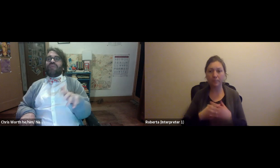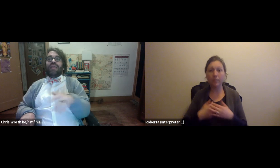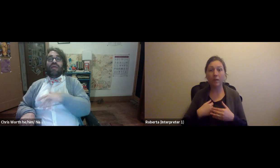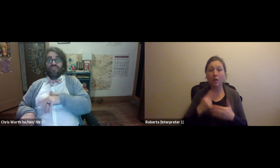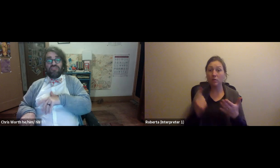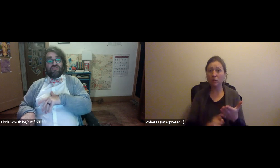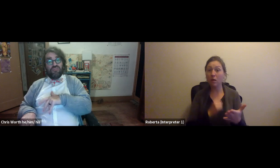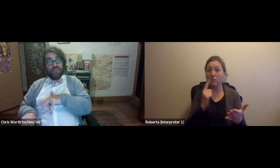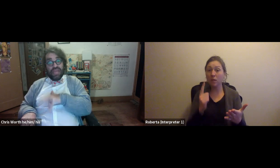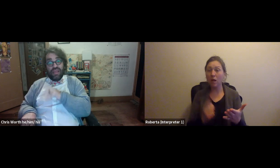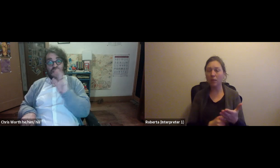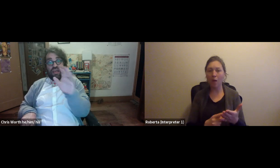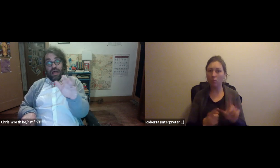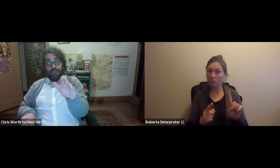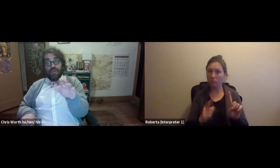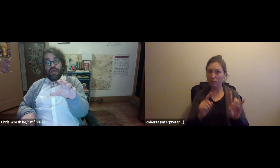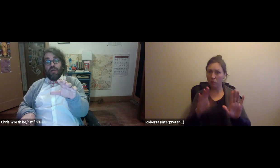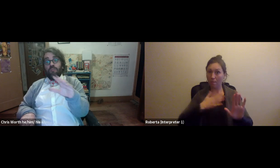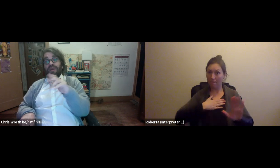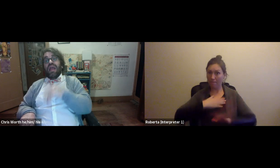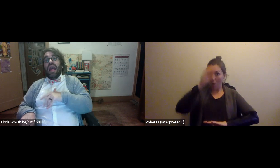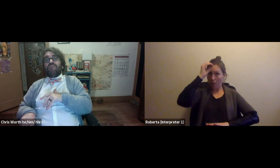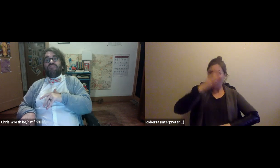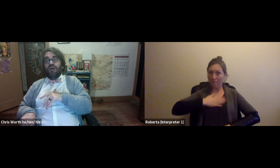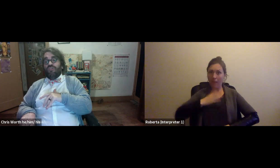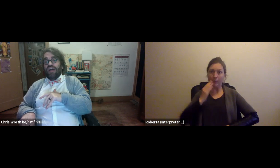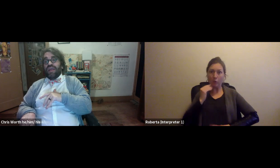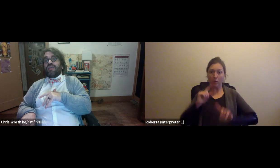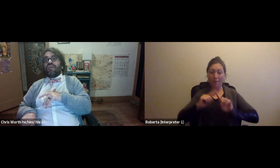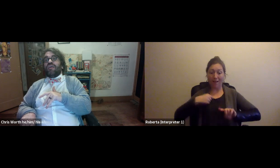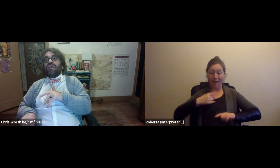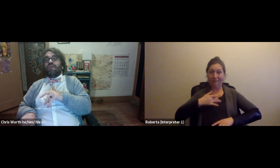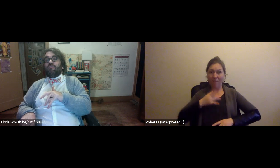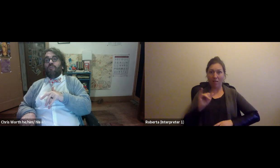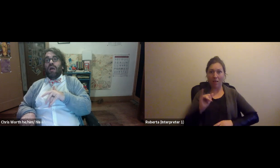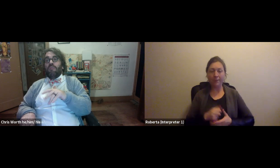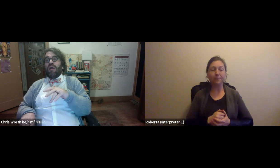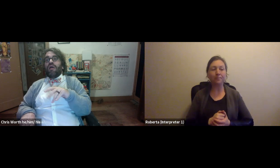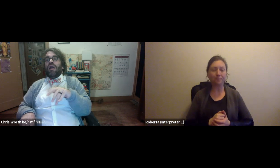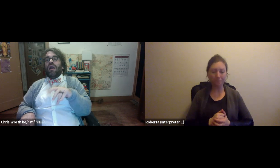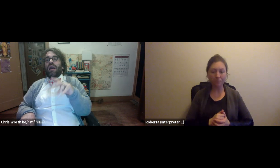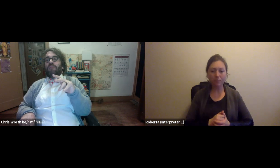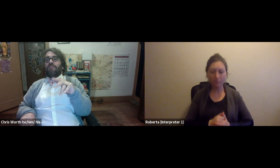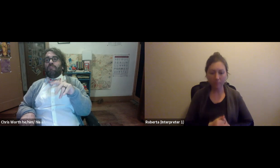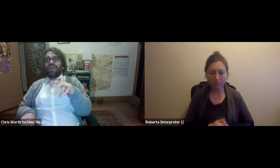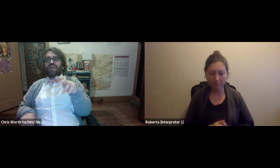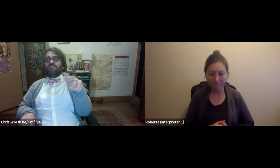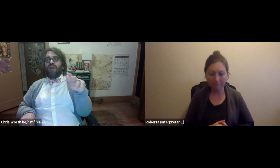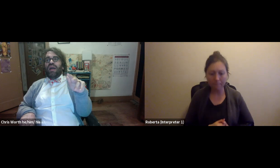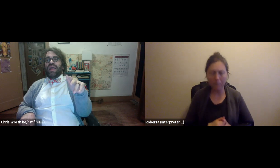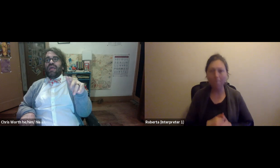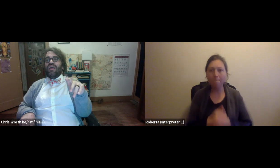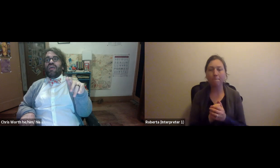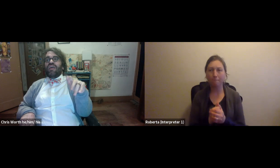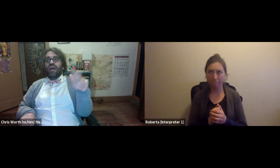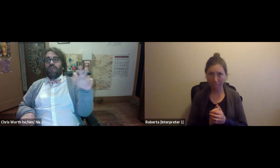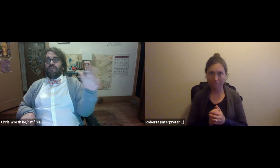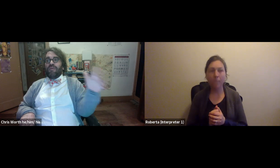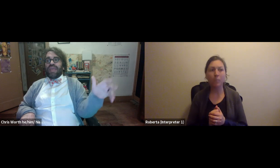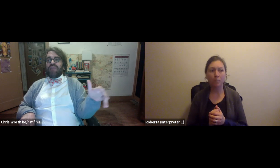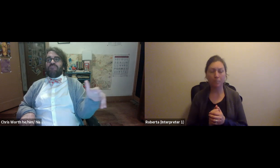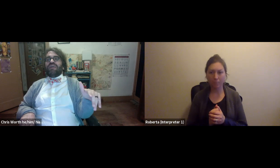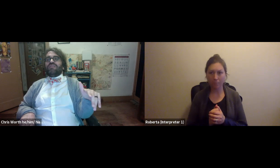and this is just me--but I felt like many of my gay friends